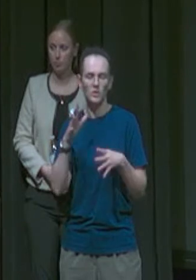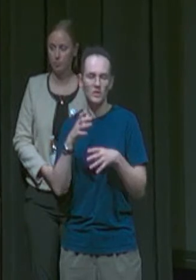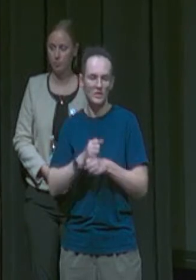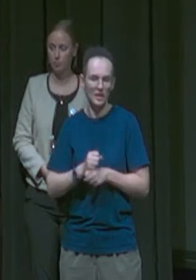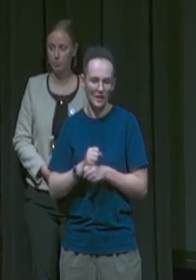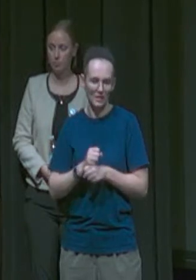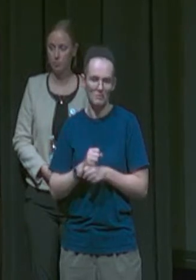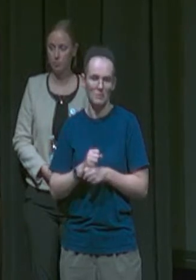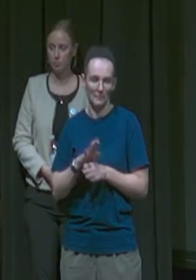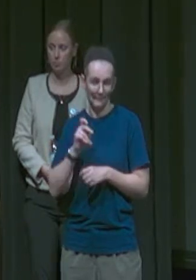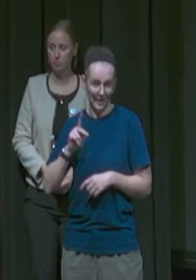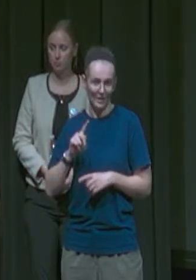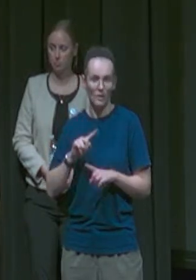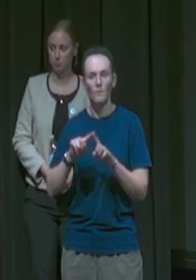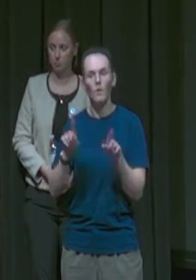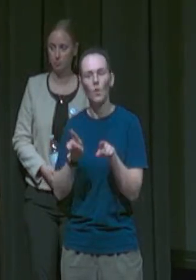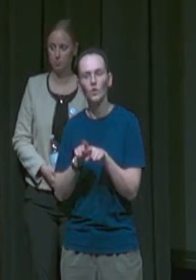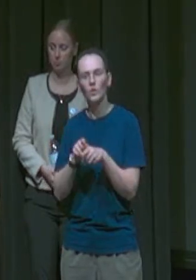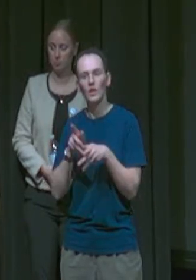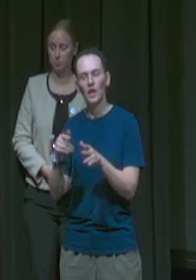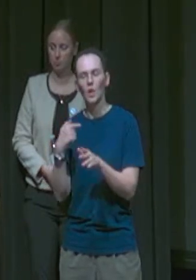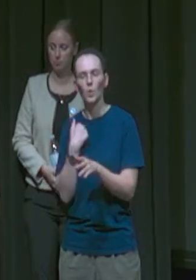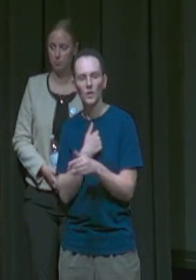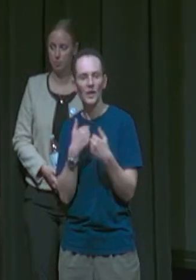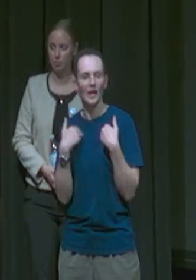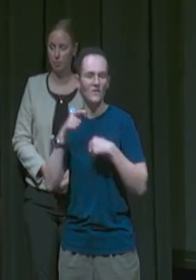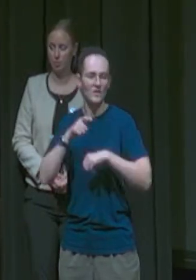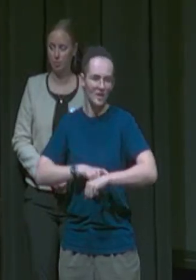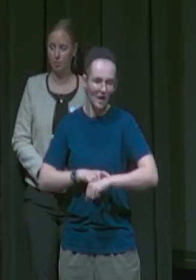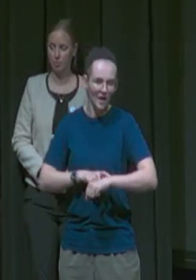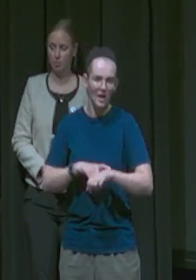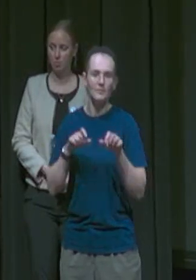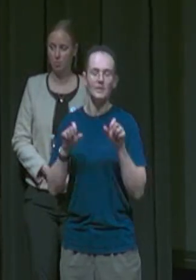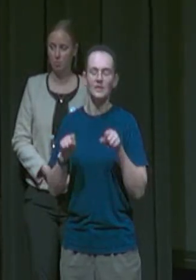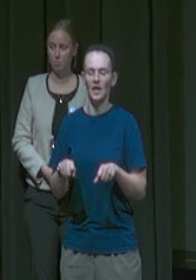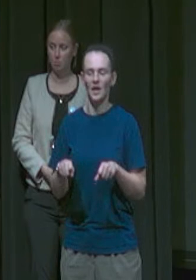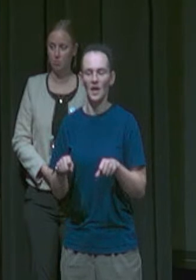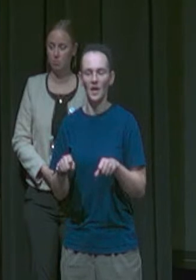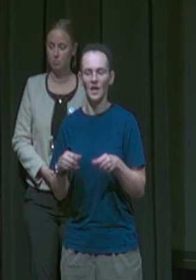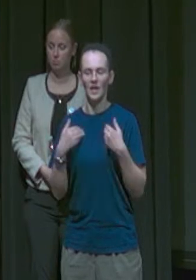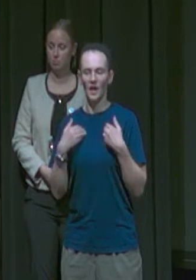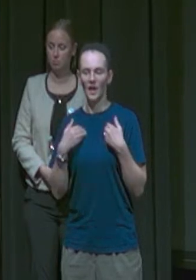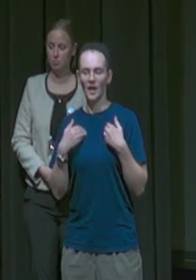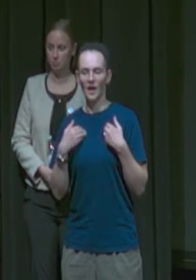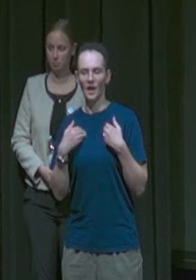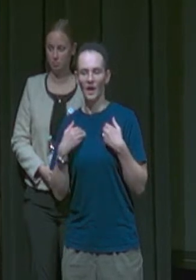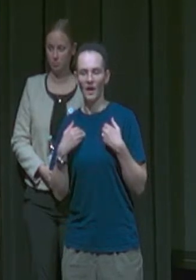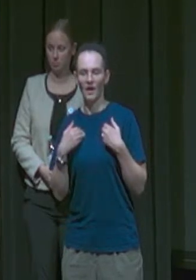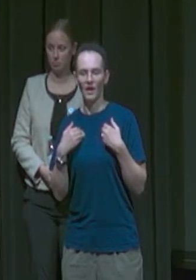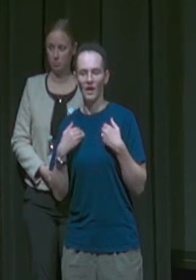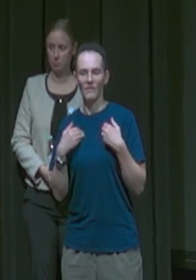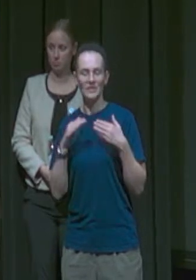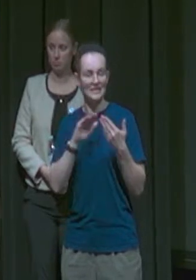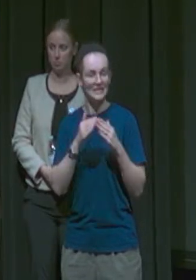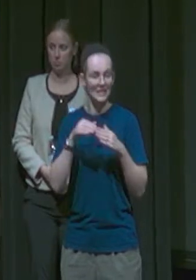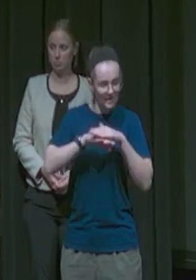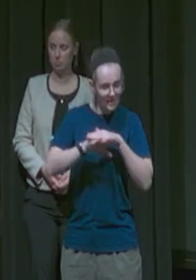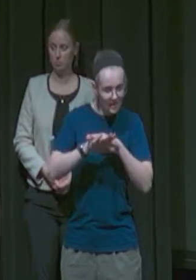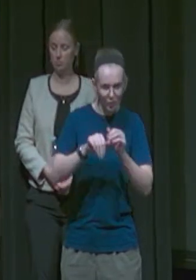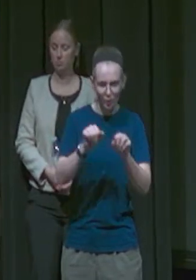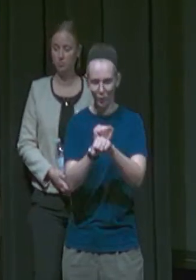it also is allowing us that time to um have city of Cuyahoga Falls get in there and do some work